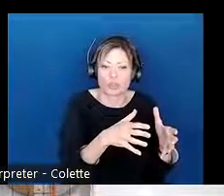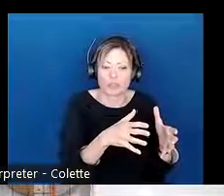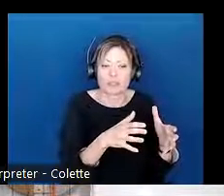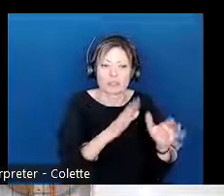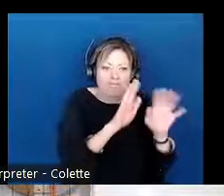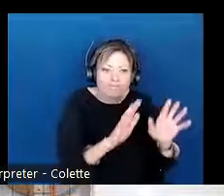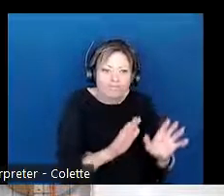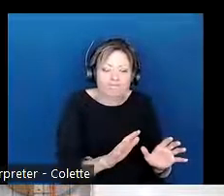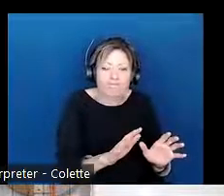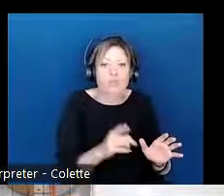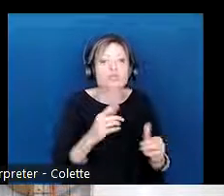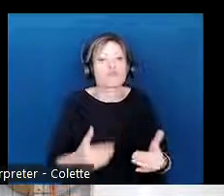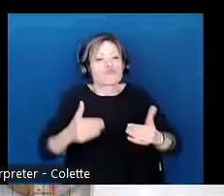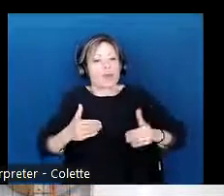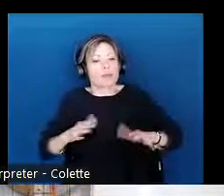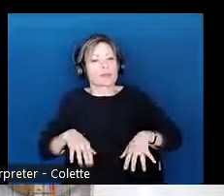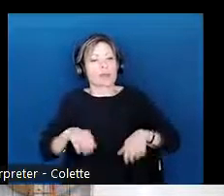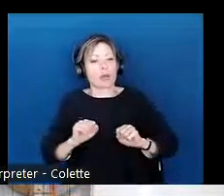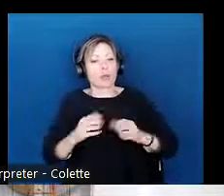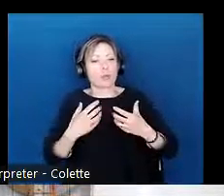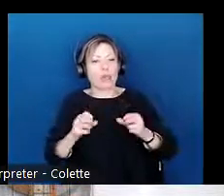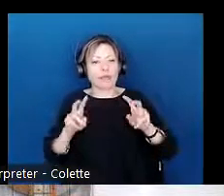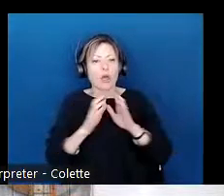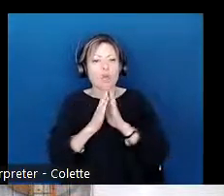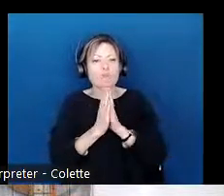um at the beginning there were these ones that were like prayer wheels and they're like pages